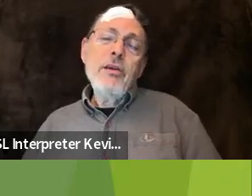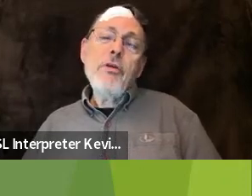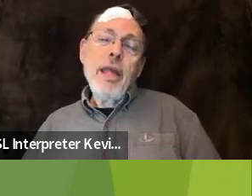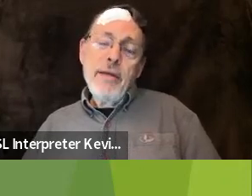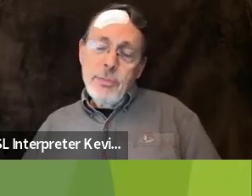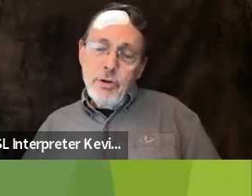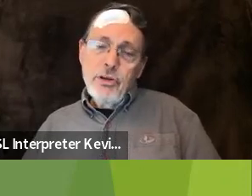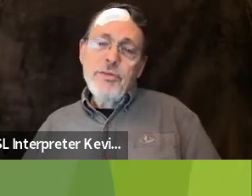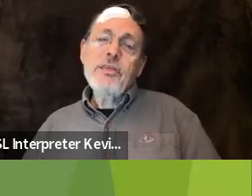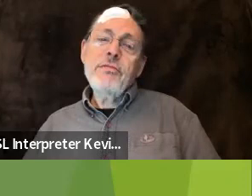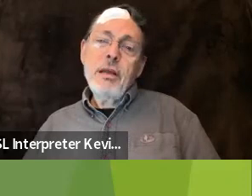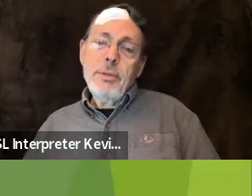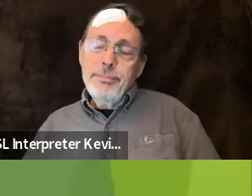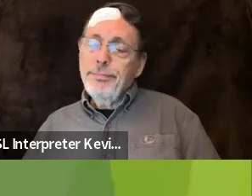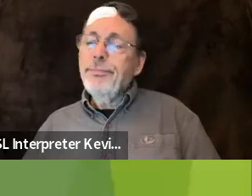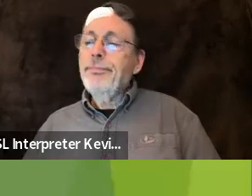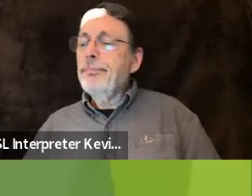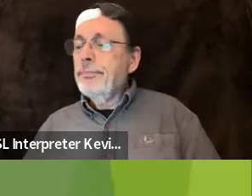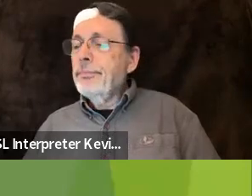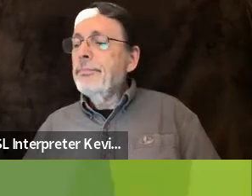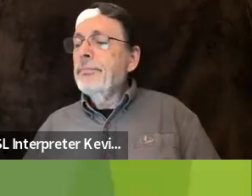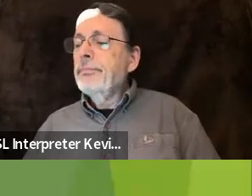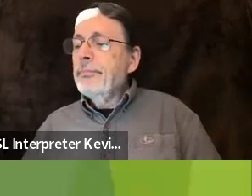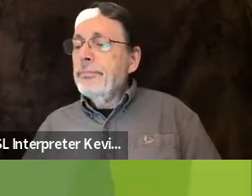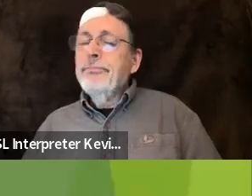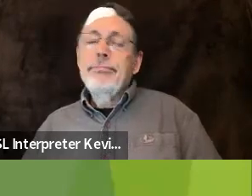know they have support services available.